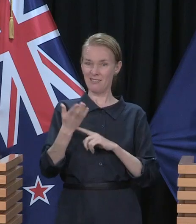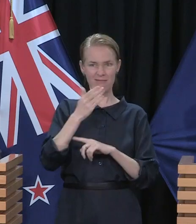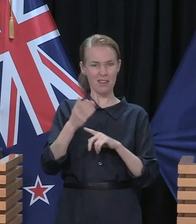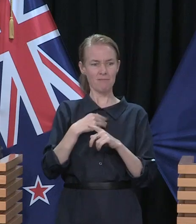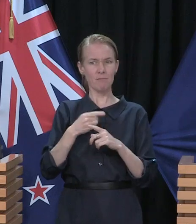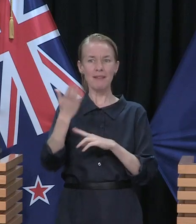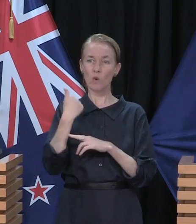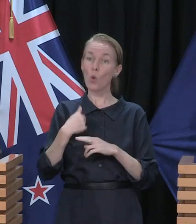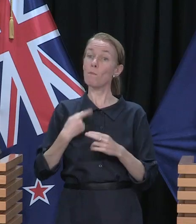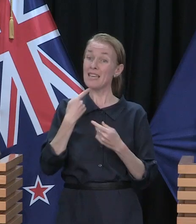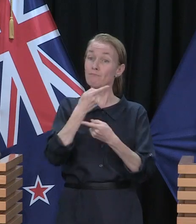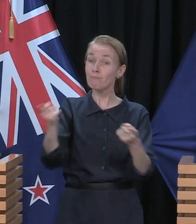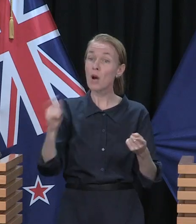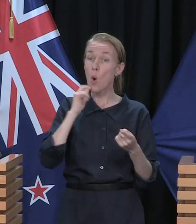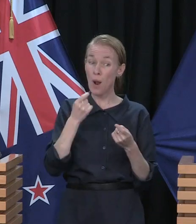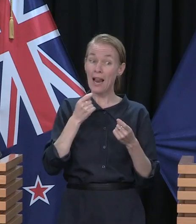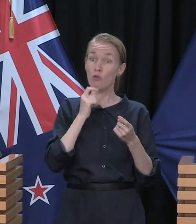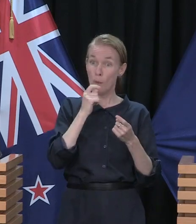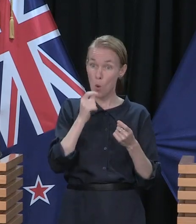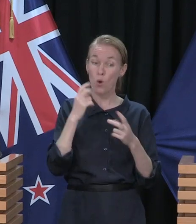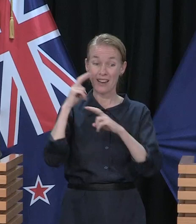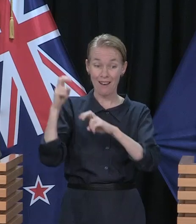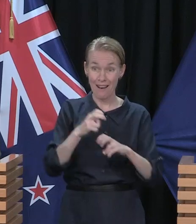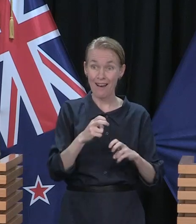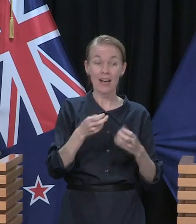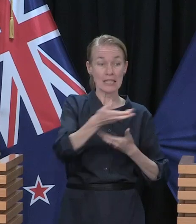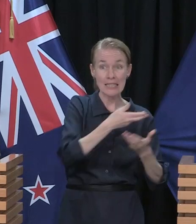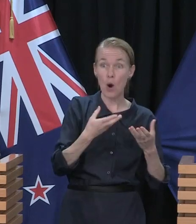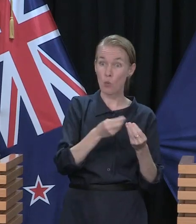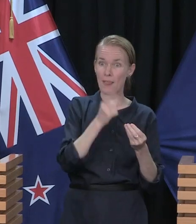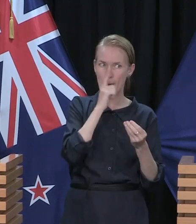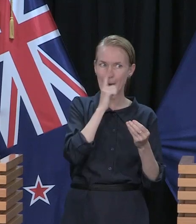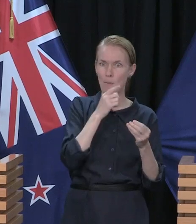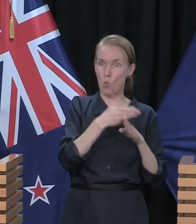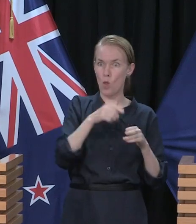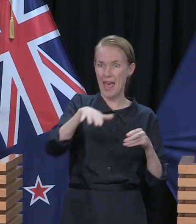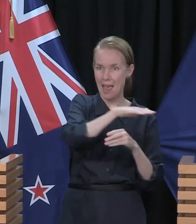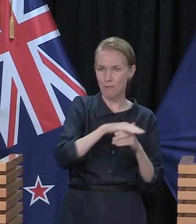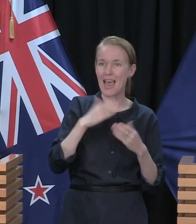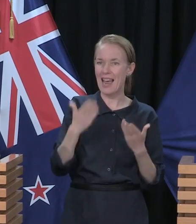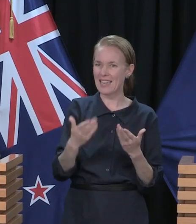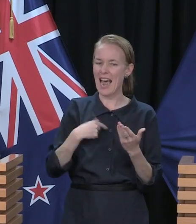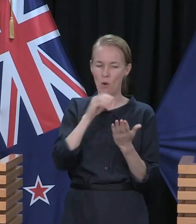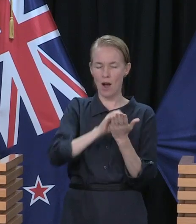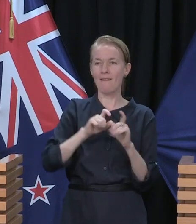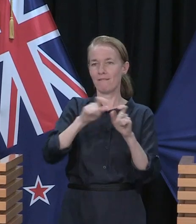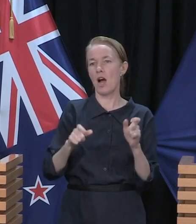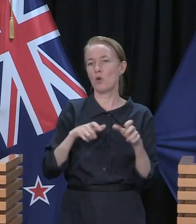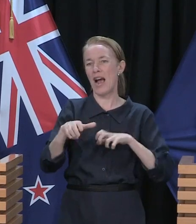of months ago. And then went out to the sector for feedback. This is the action plan in response to that. Can I ask a